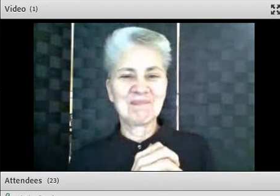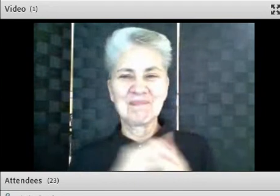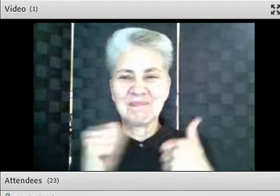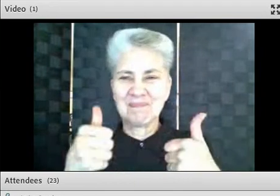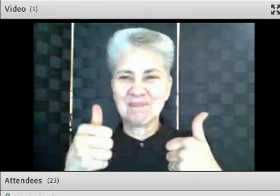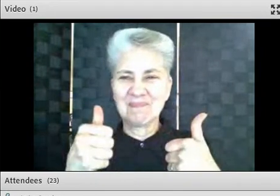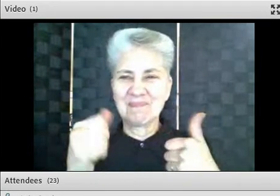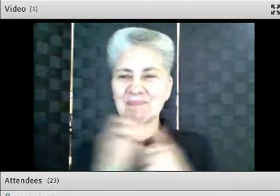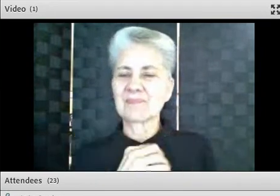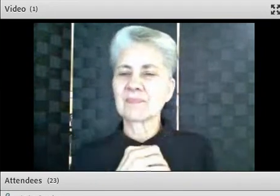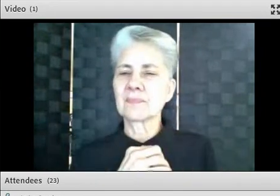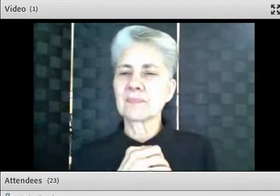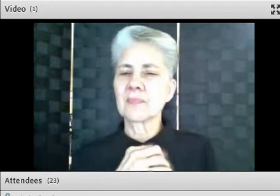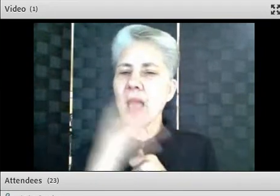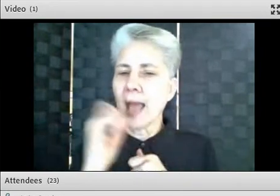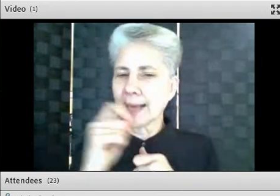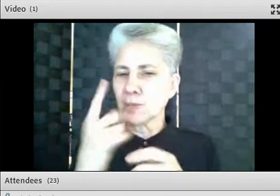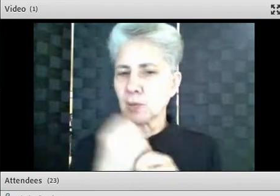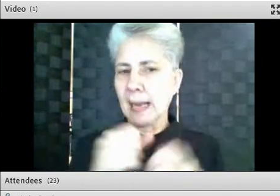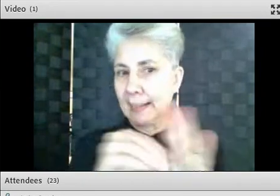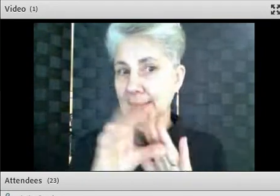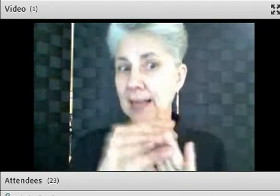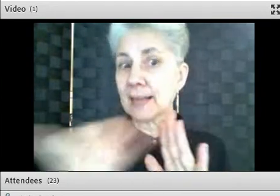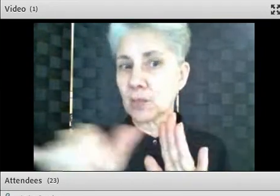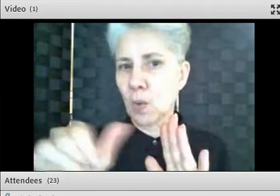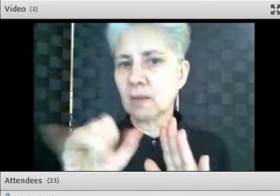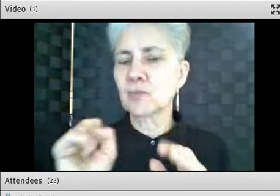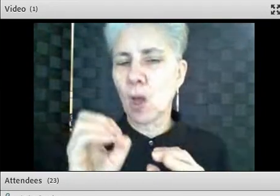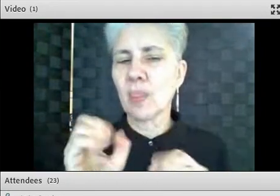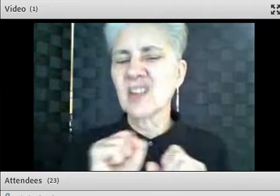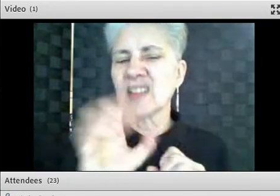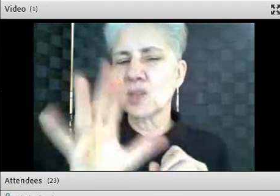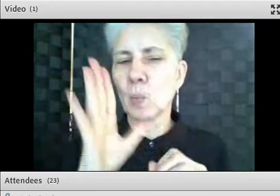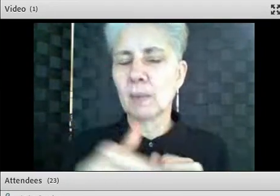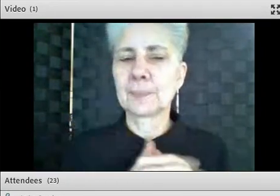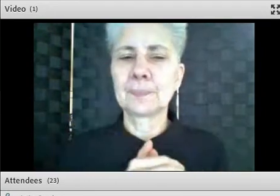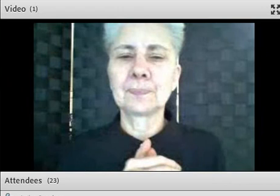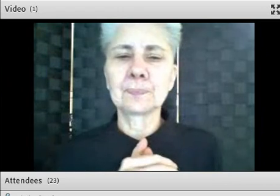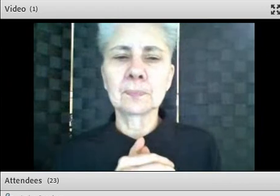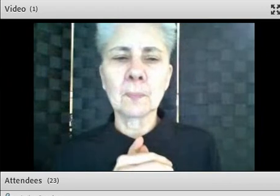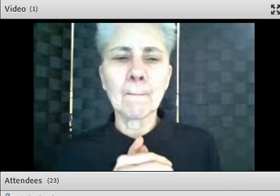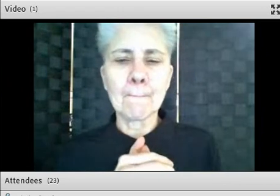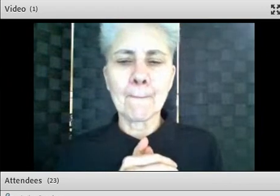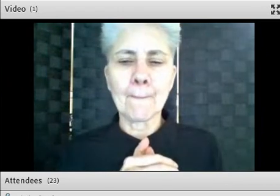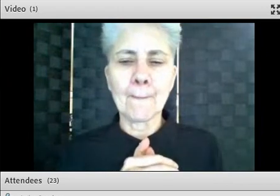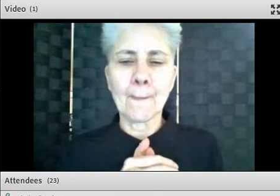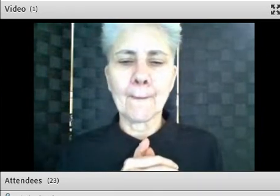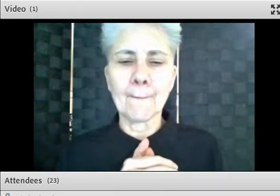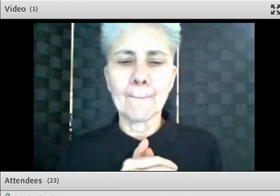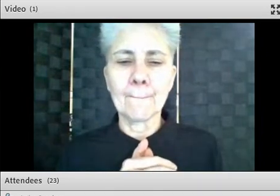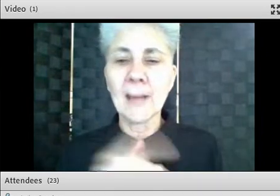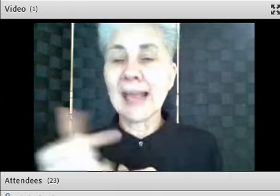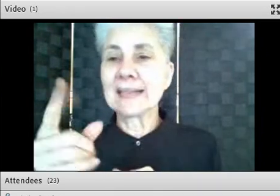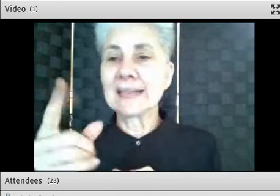over a month, okay. And, like I said, you're getting these slides. So, they will send you the slides.